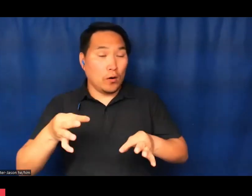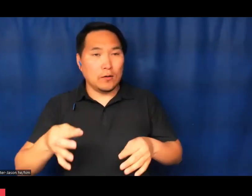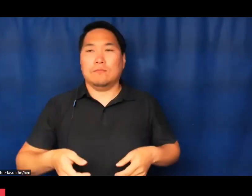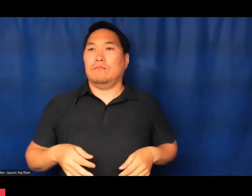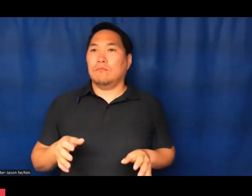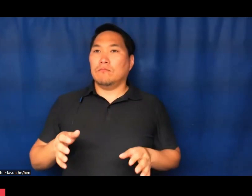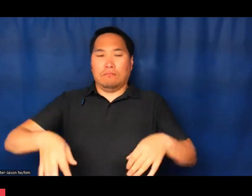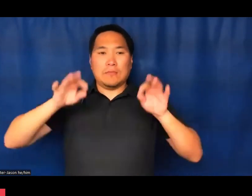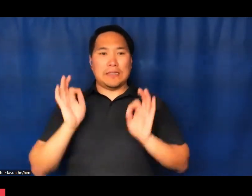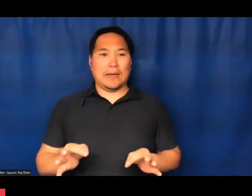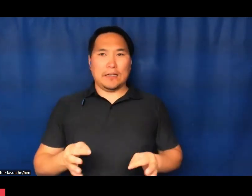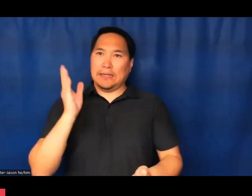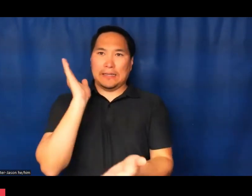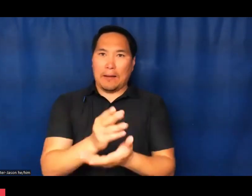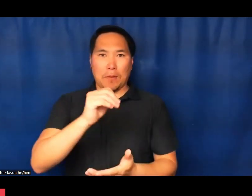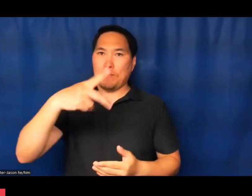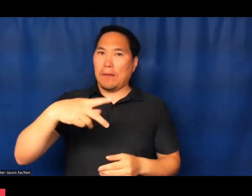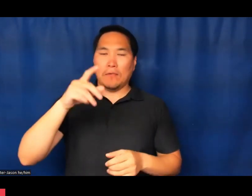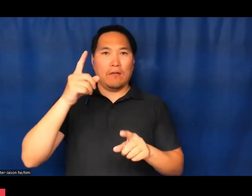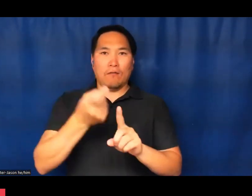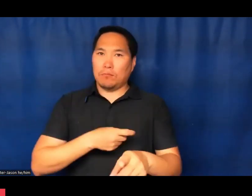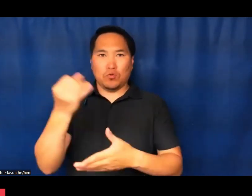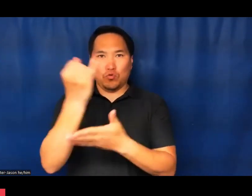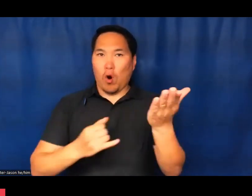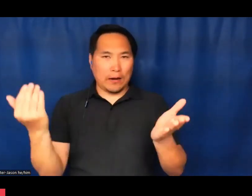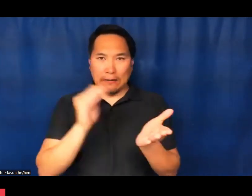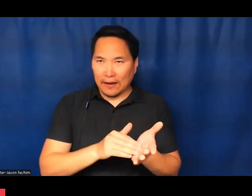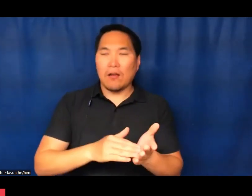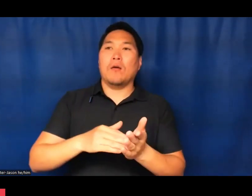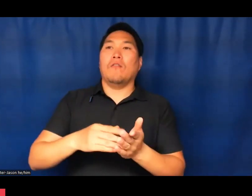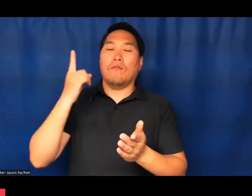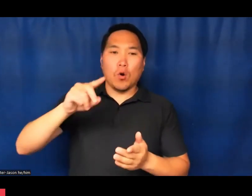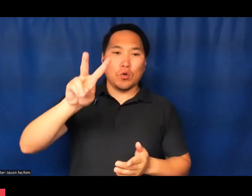the map from being redrawn in time for 2022 elections.